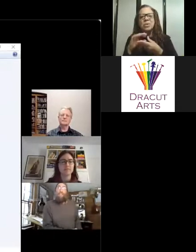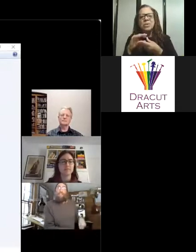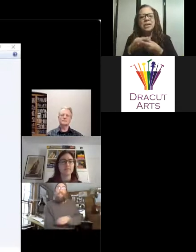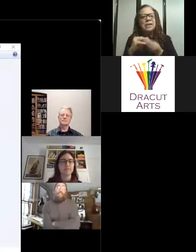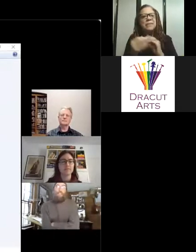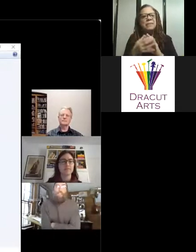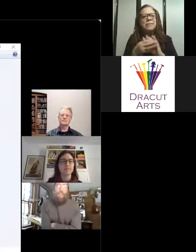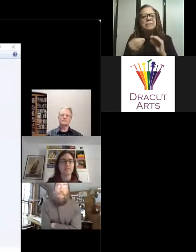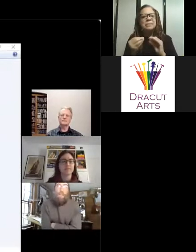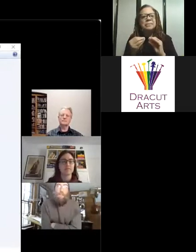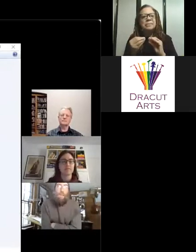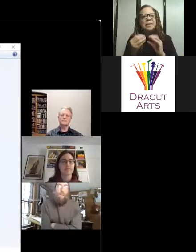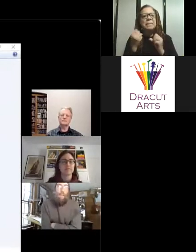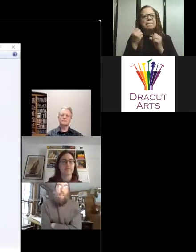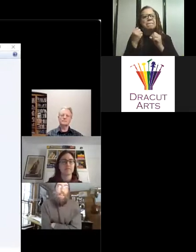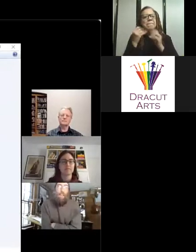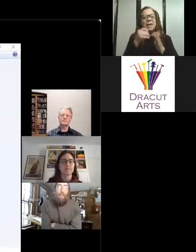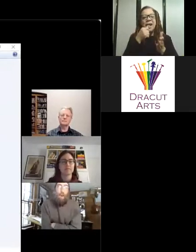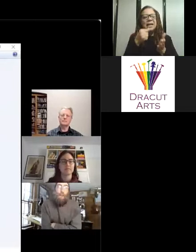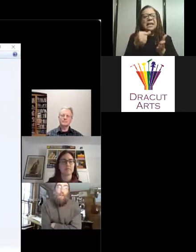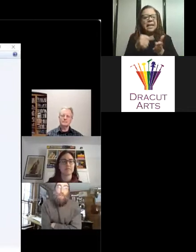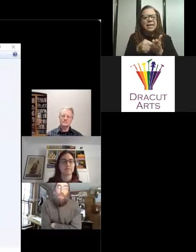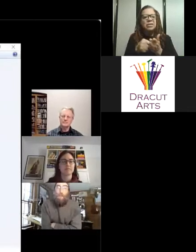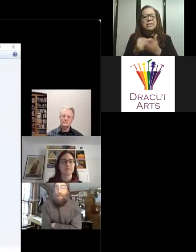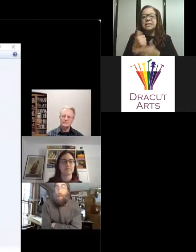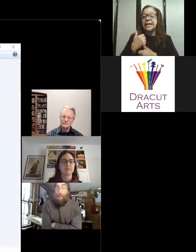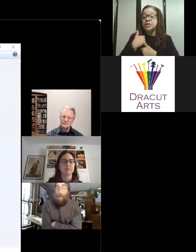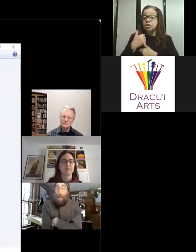that soldiers write home don't necessarily walk you through, step by step, their day.